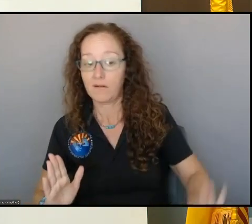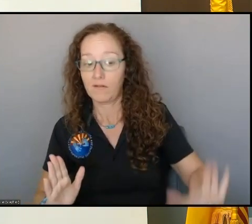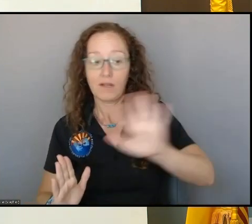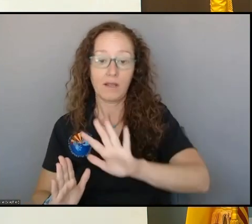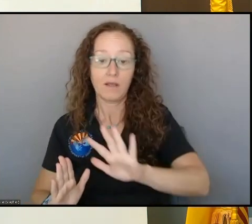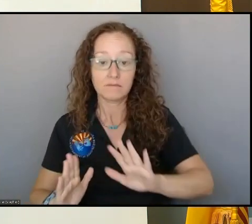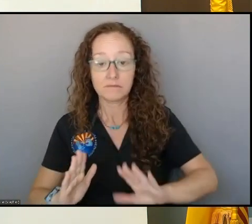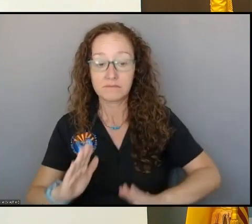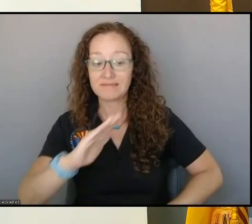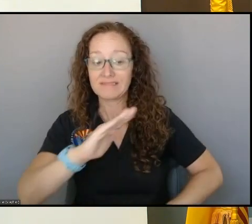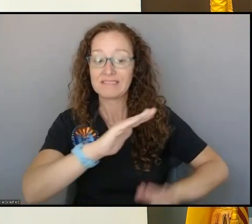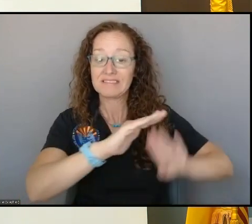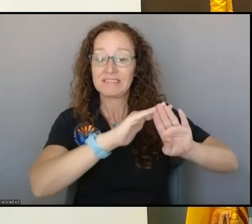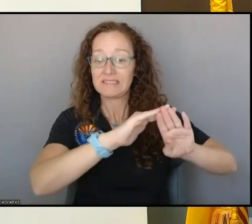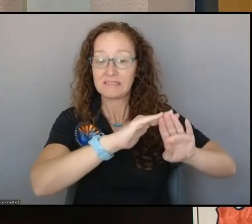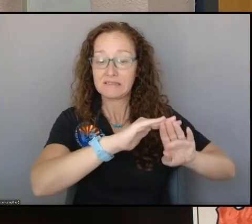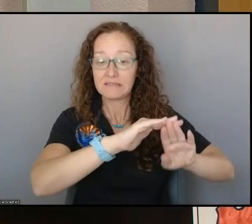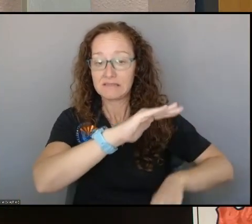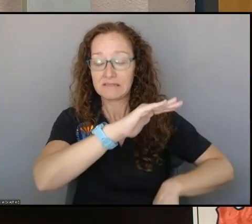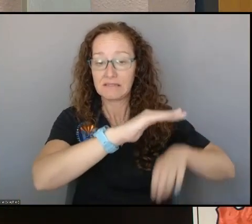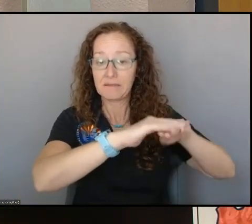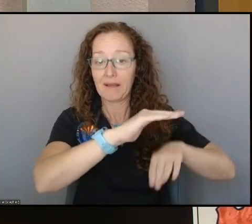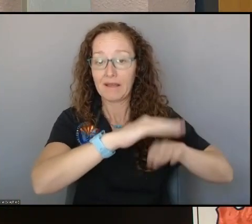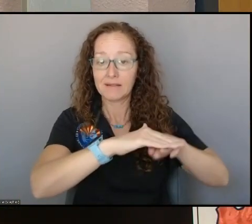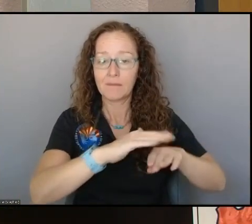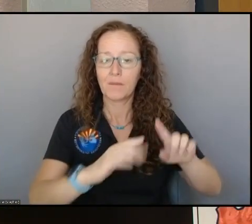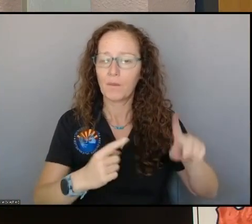different portions of the region. We're here in this